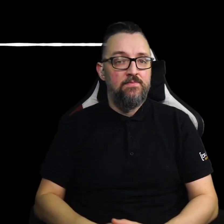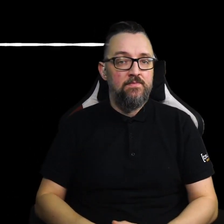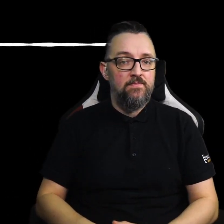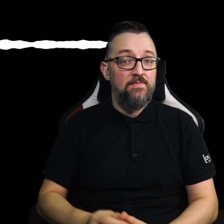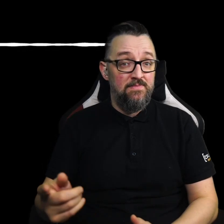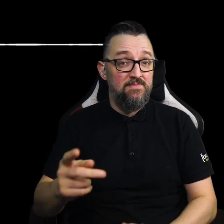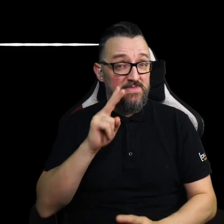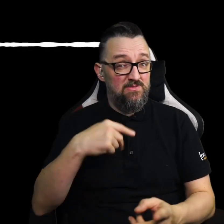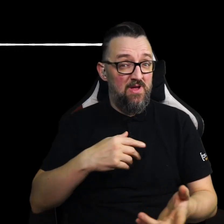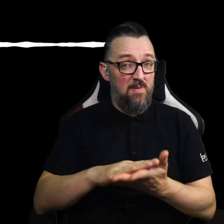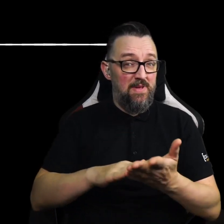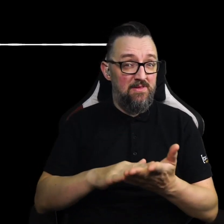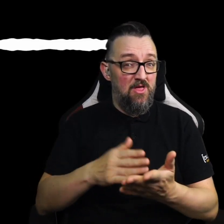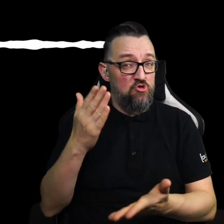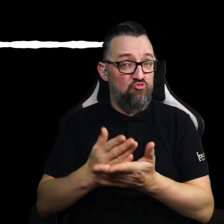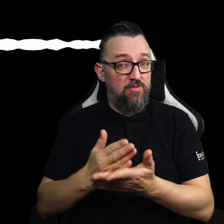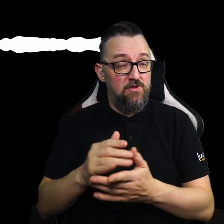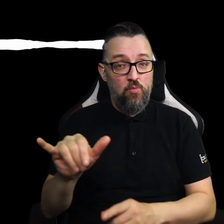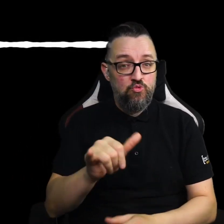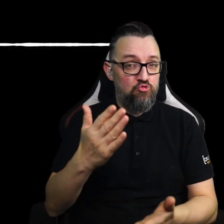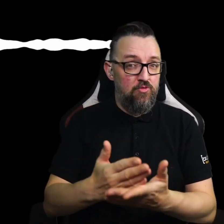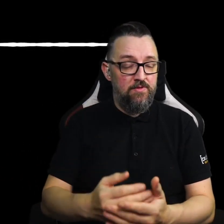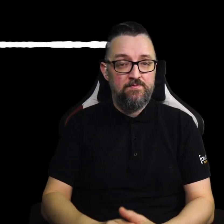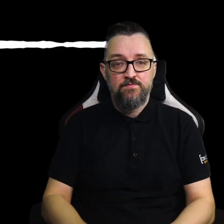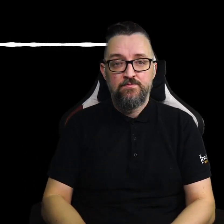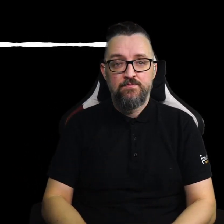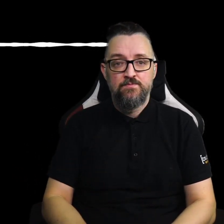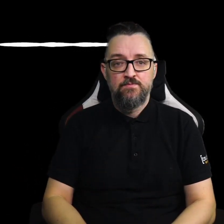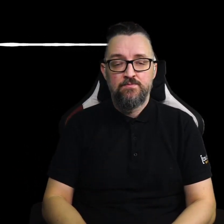See what I mean, there isn't one truth?